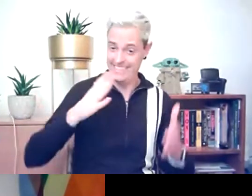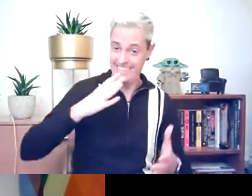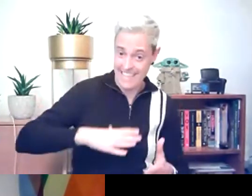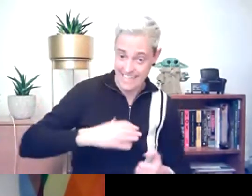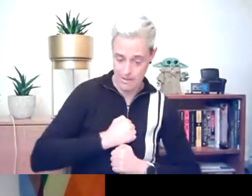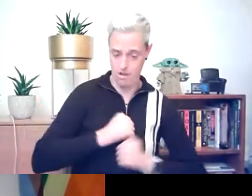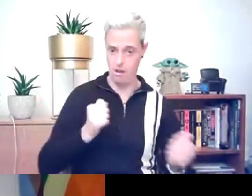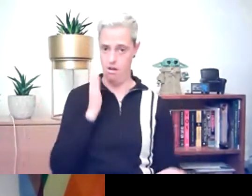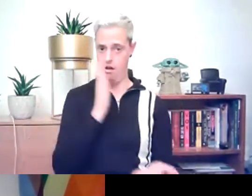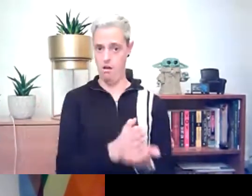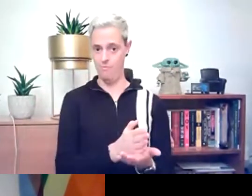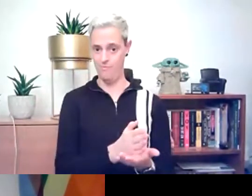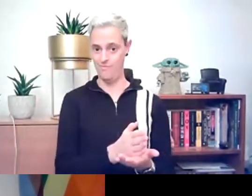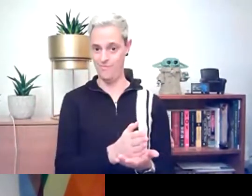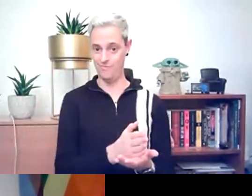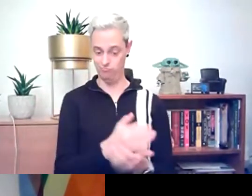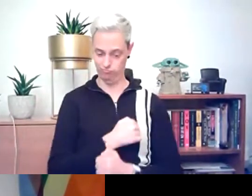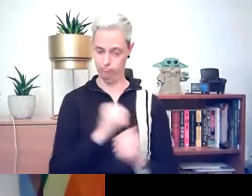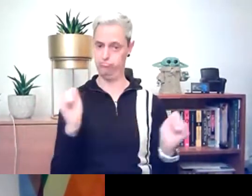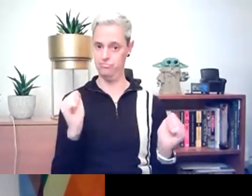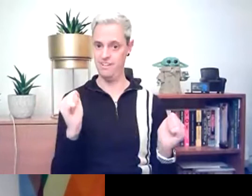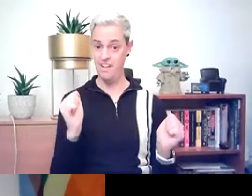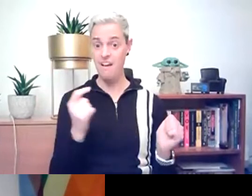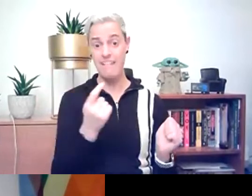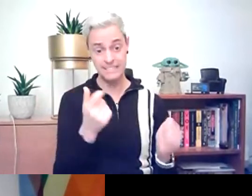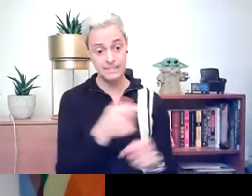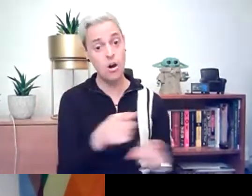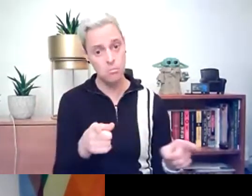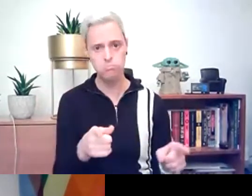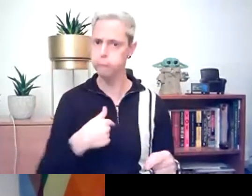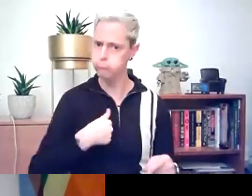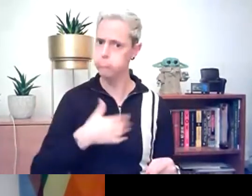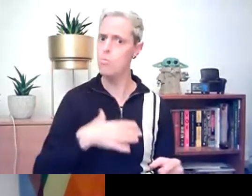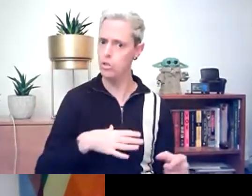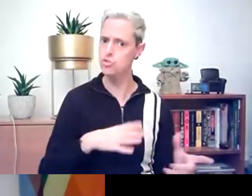made the trade off to not proceed transition they might otherwise have because they value